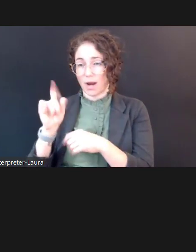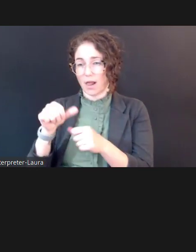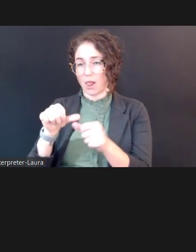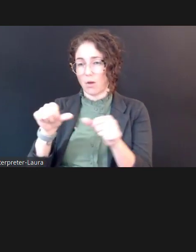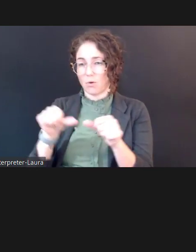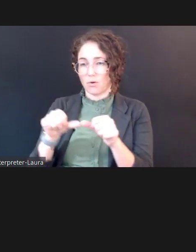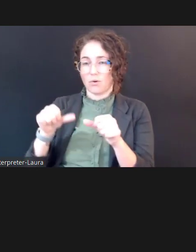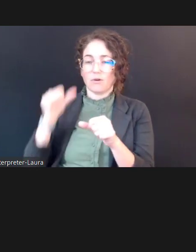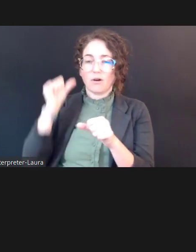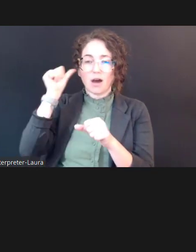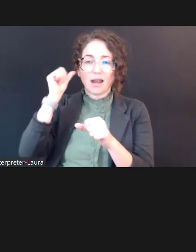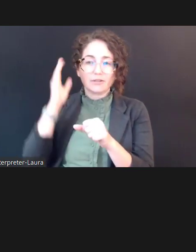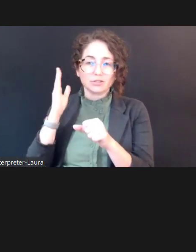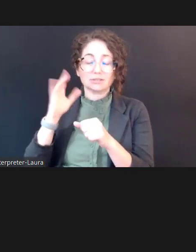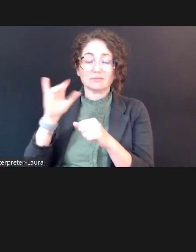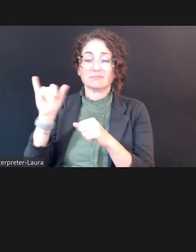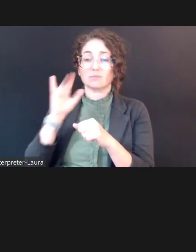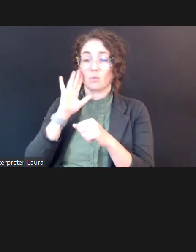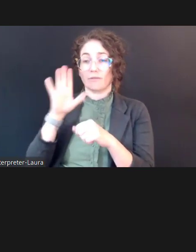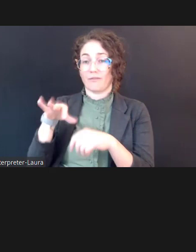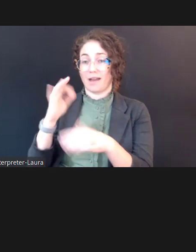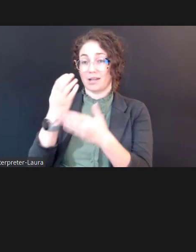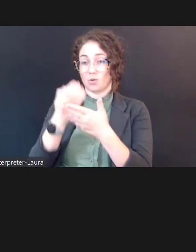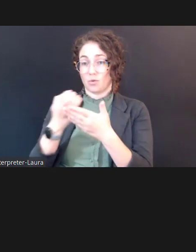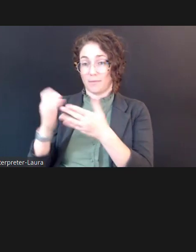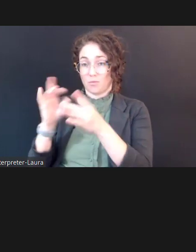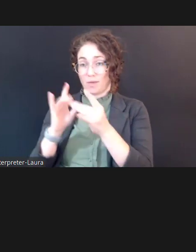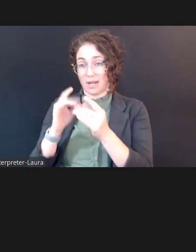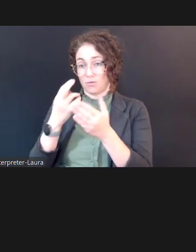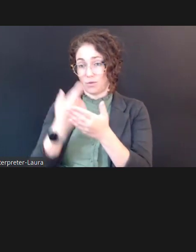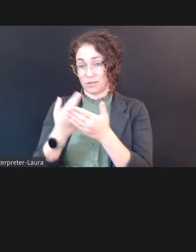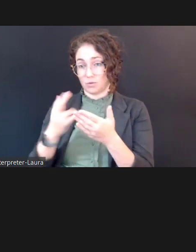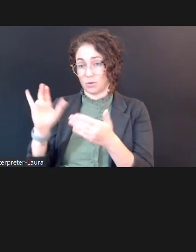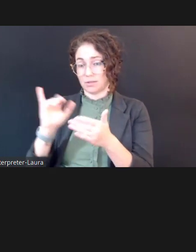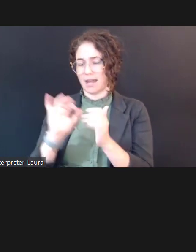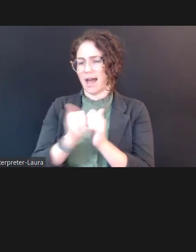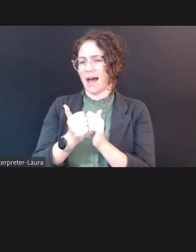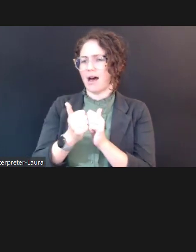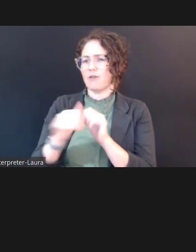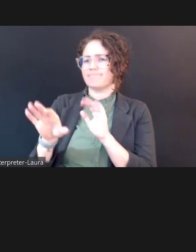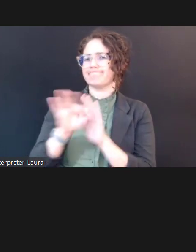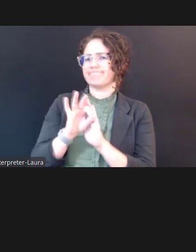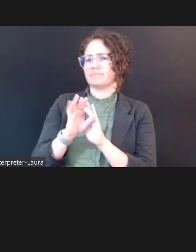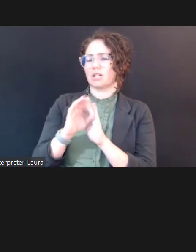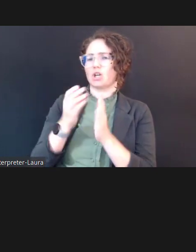will find equipment related resources. How do we select equipment?